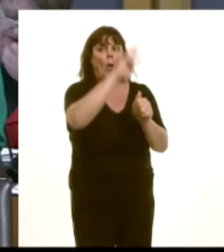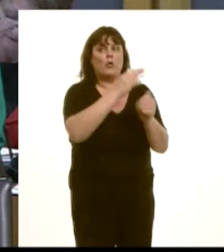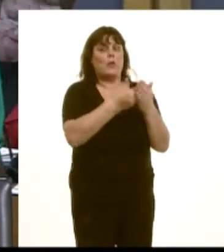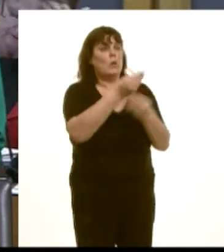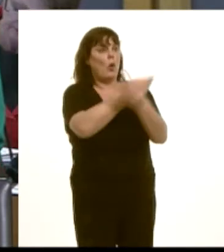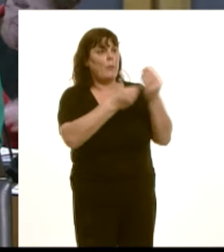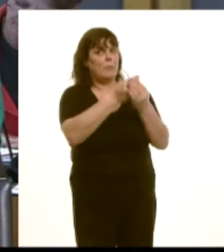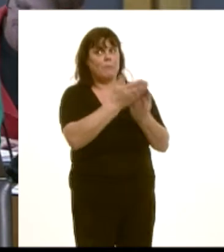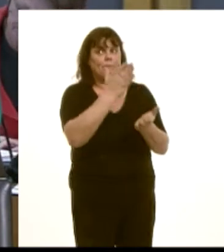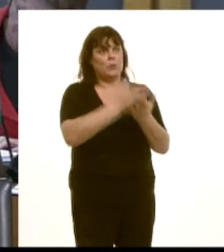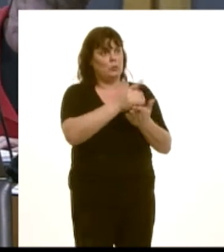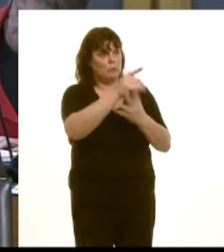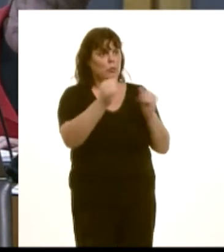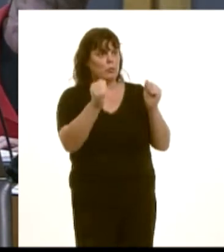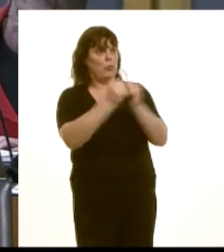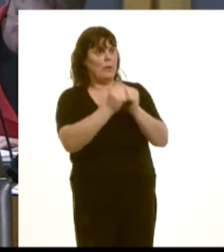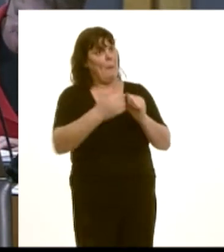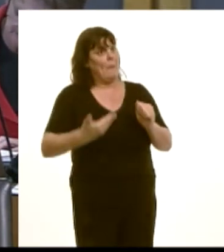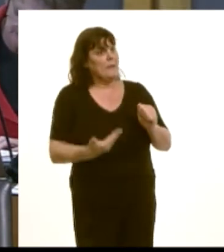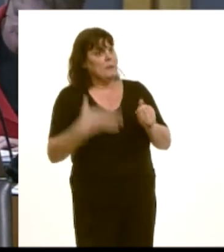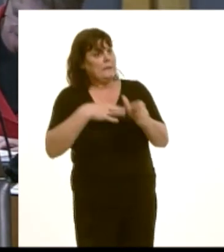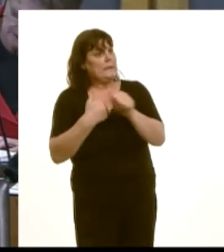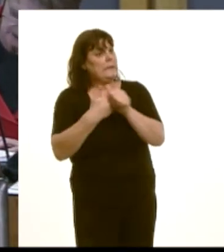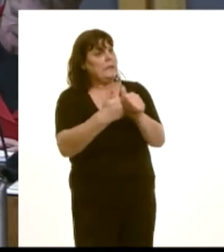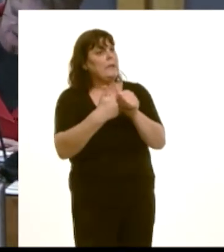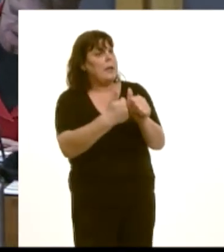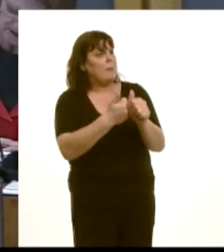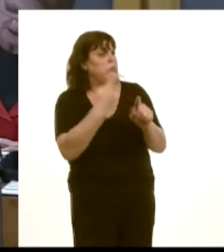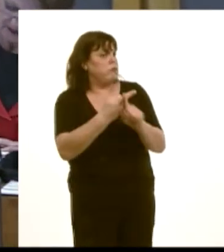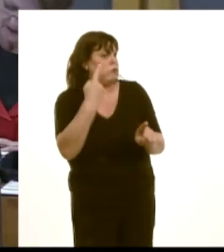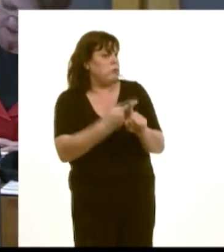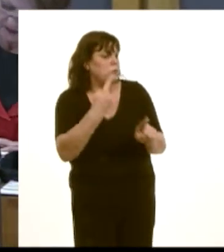with me that those businesses could do with help as soon as possible. First Minister,